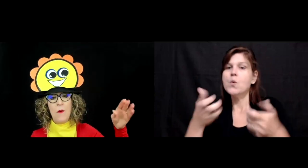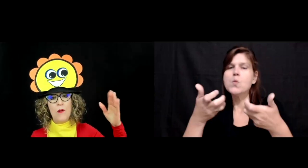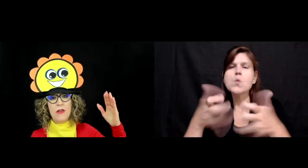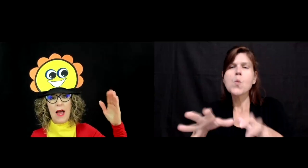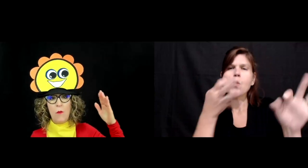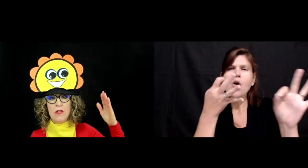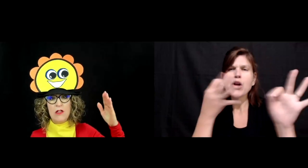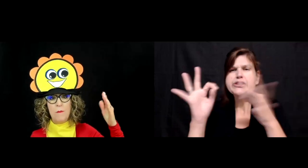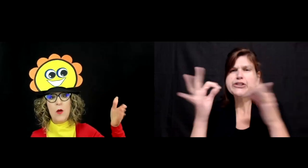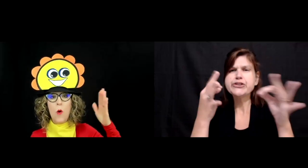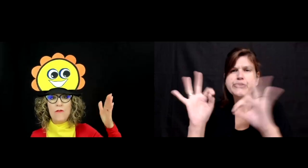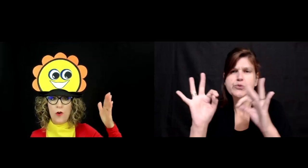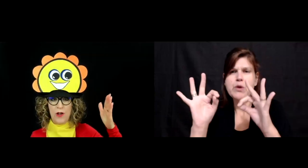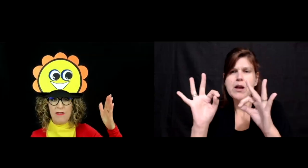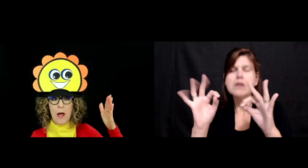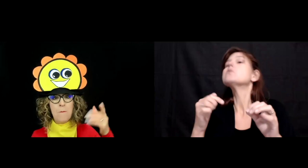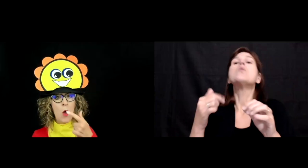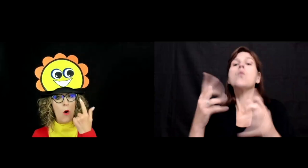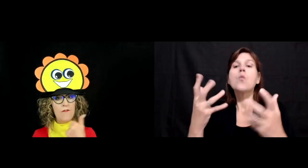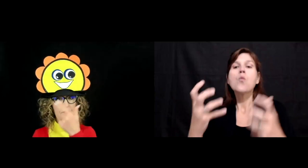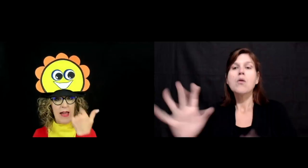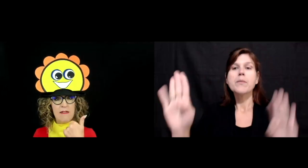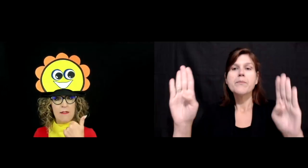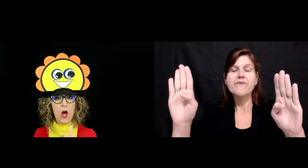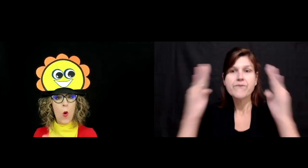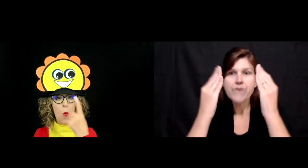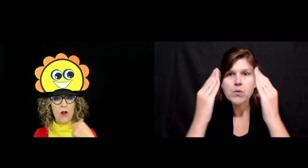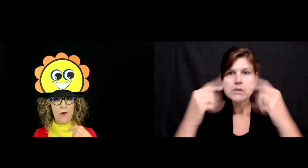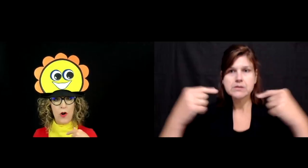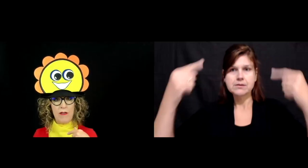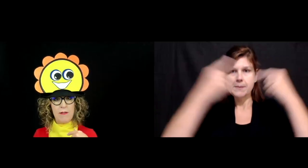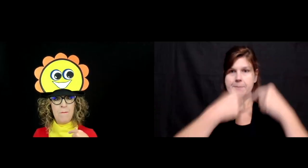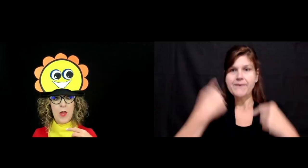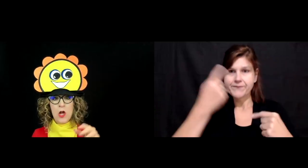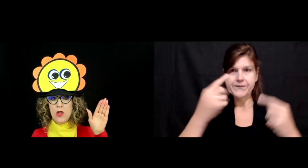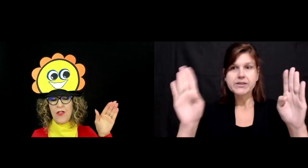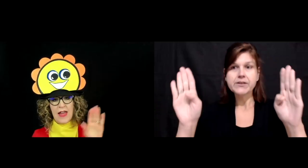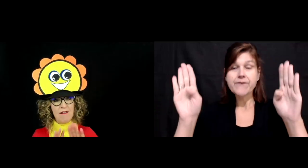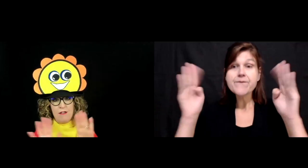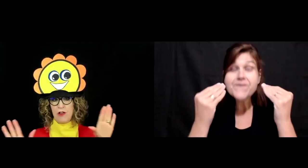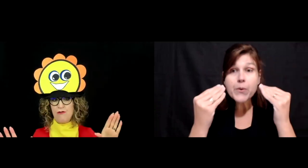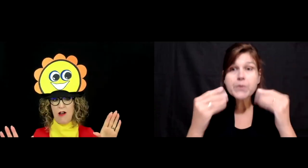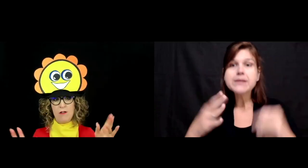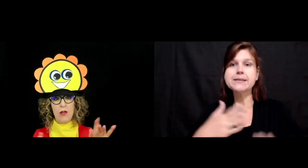and I wanted it to be one voice, one face, one voice, nothing else to distract.